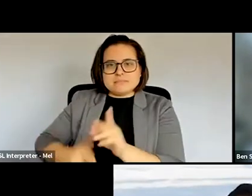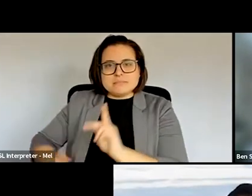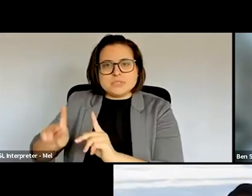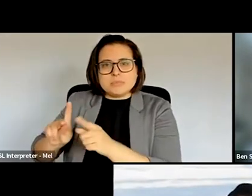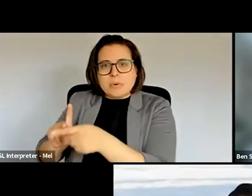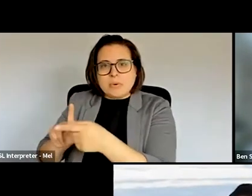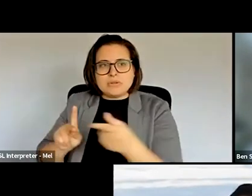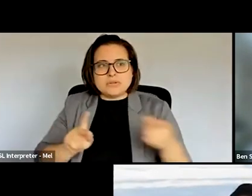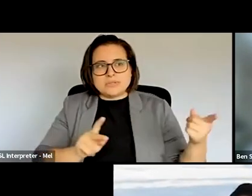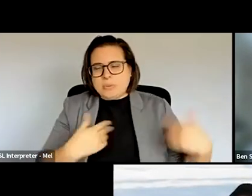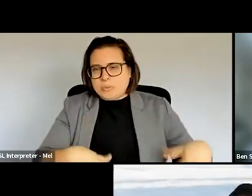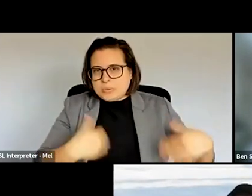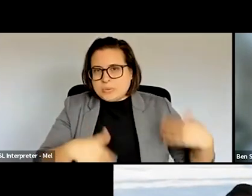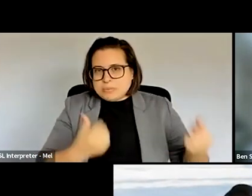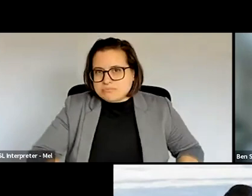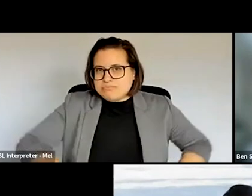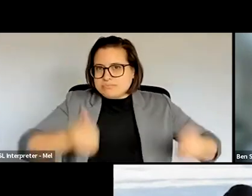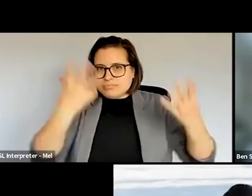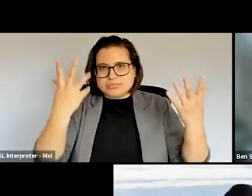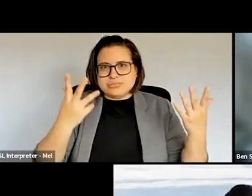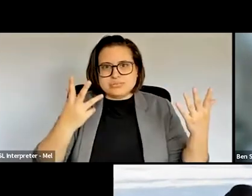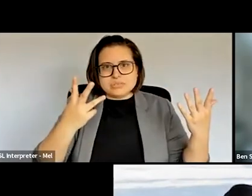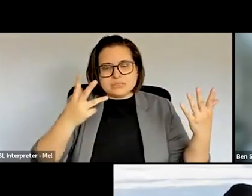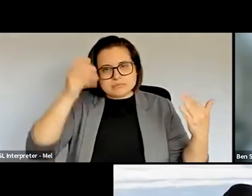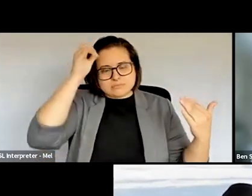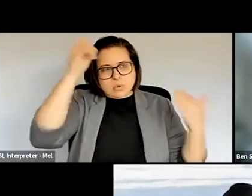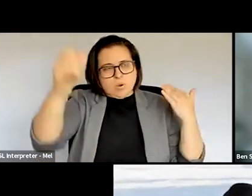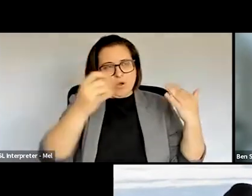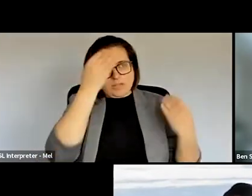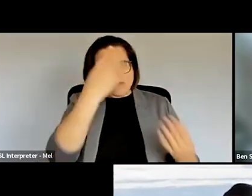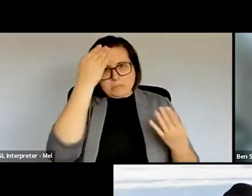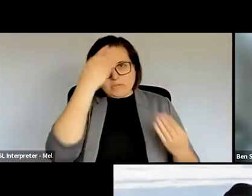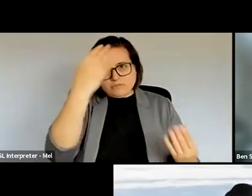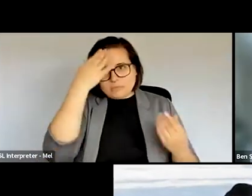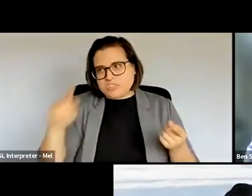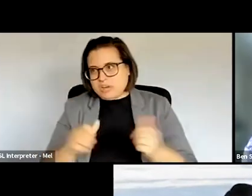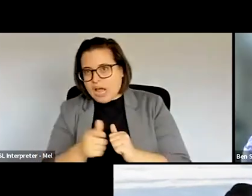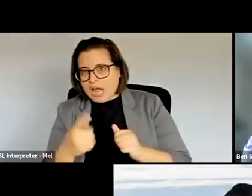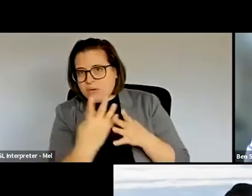attend to in this endless sea of data. >>VINT CERF: So interestingly enough,